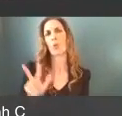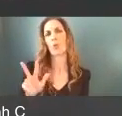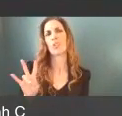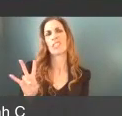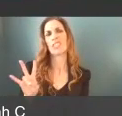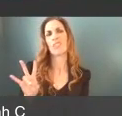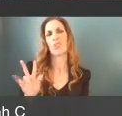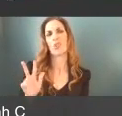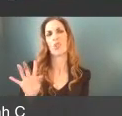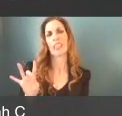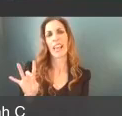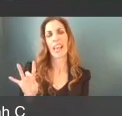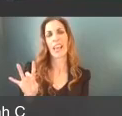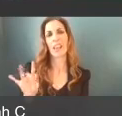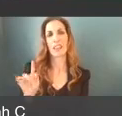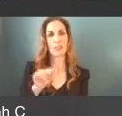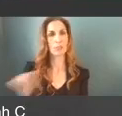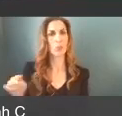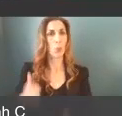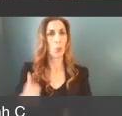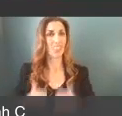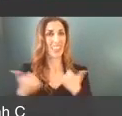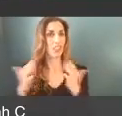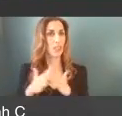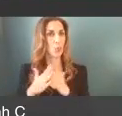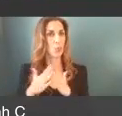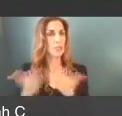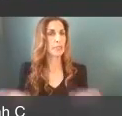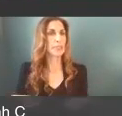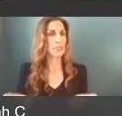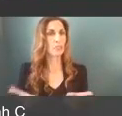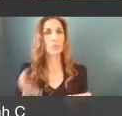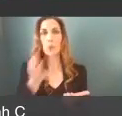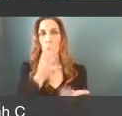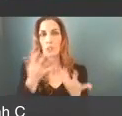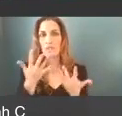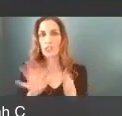living communities here in our County. We're just about done visiting all of them and, of course,